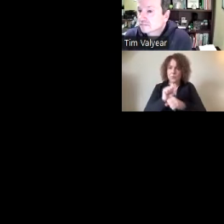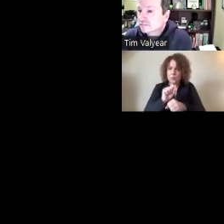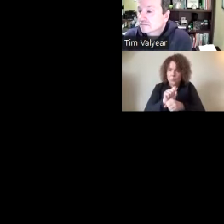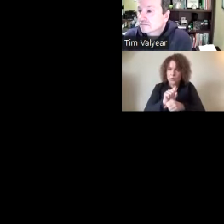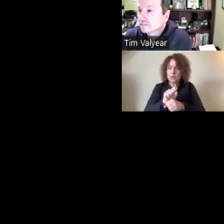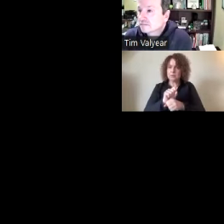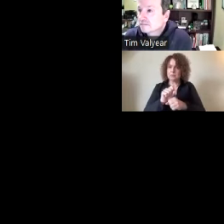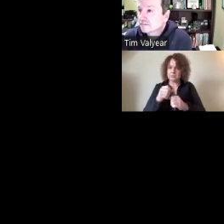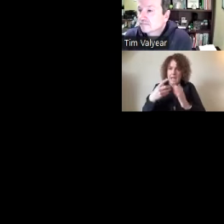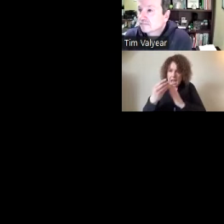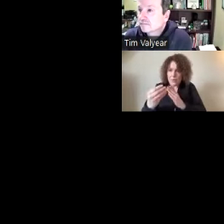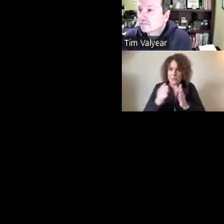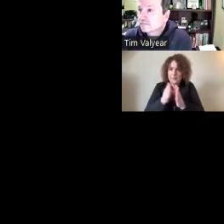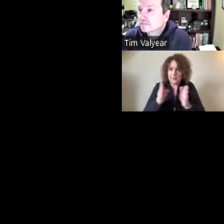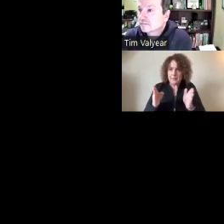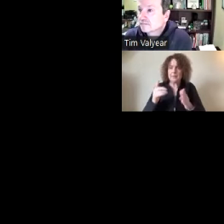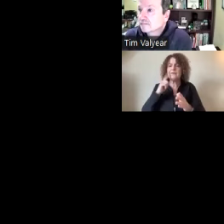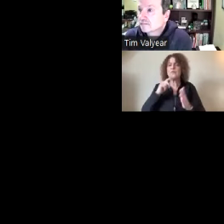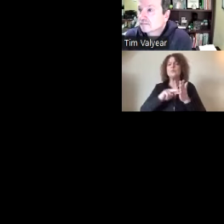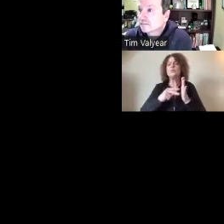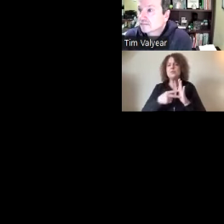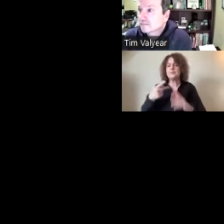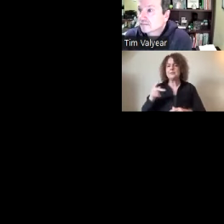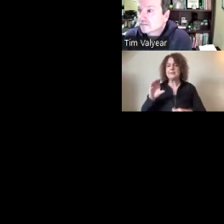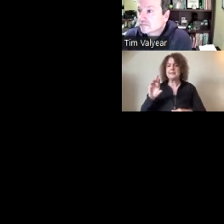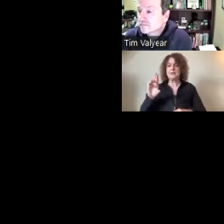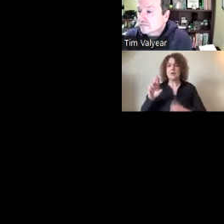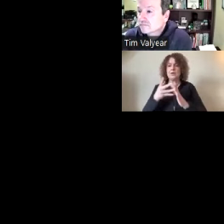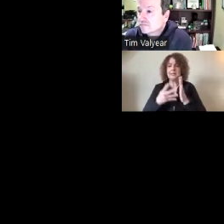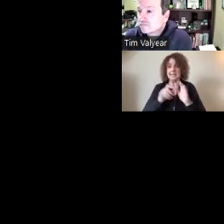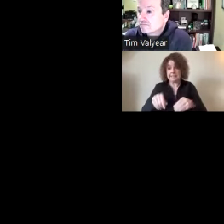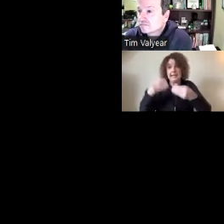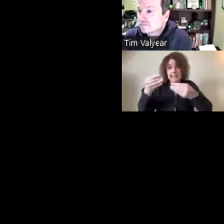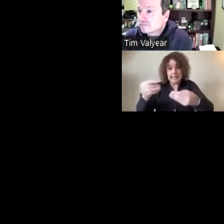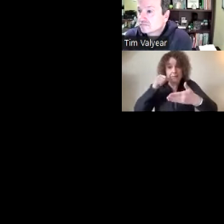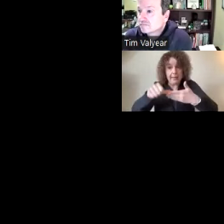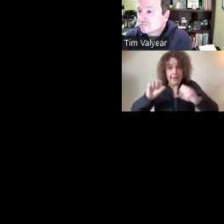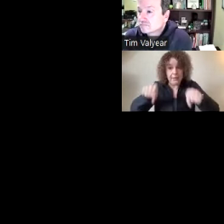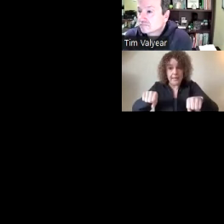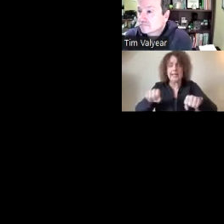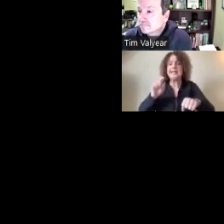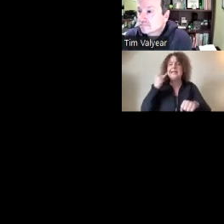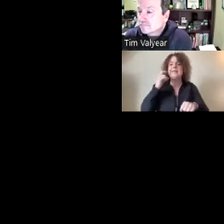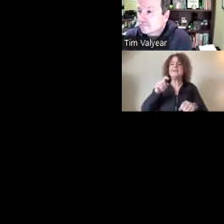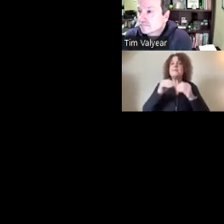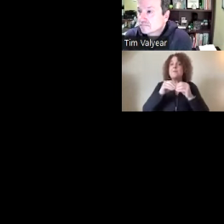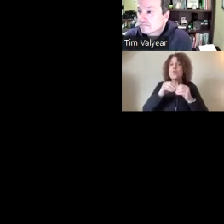their attendants are public facing health care workers for the purposes of getting a PCR test. As far as I know, that